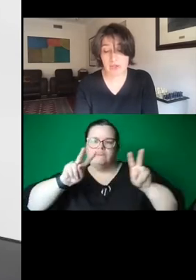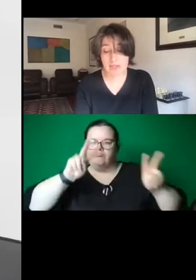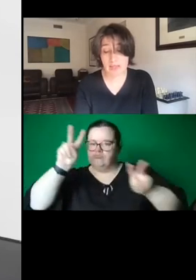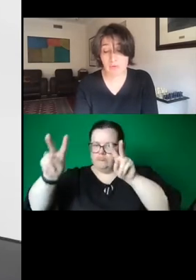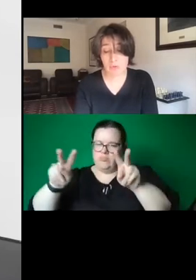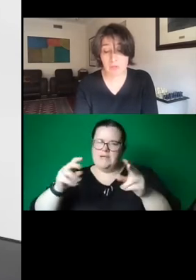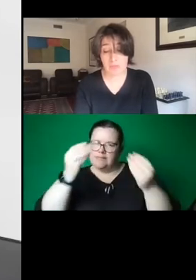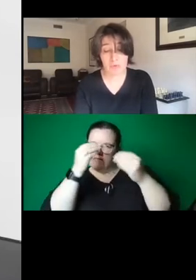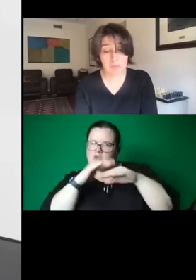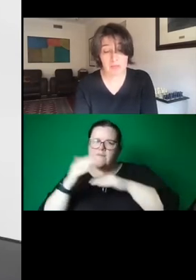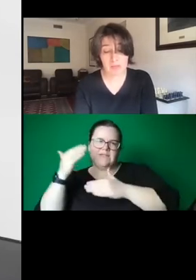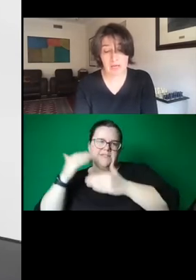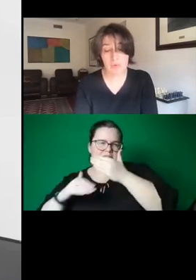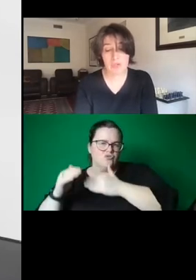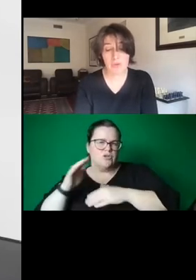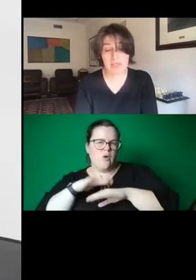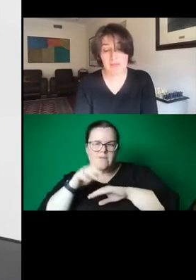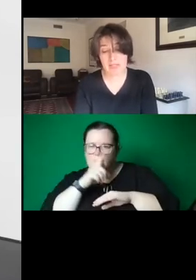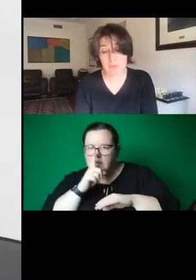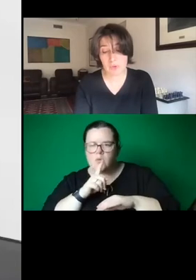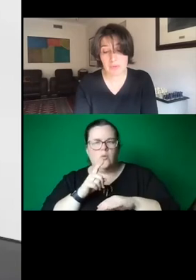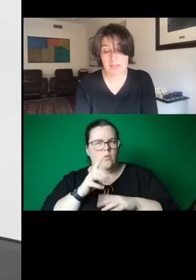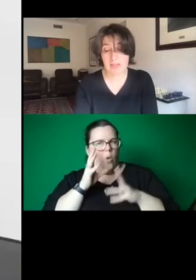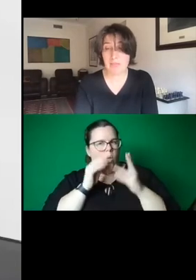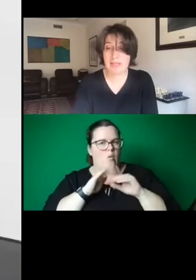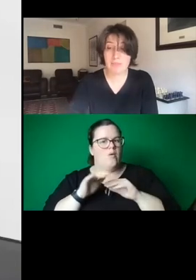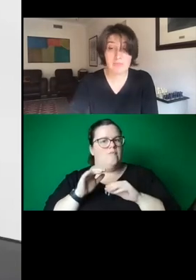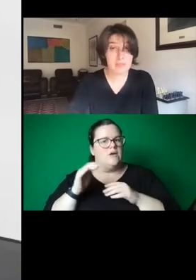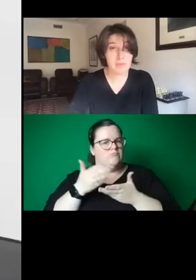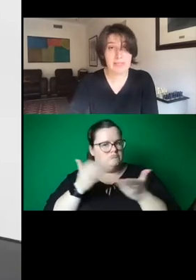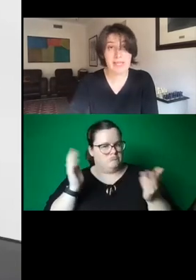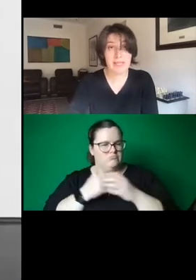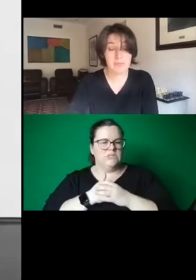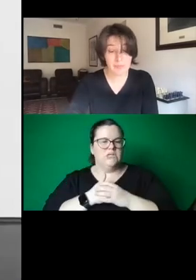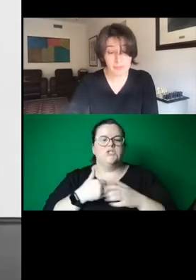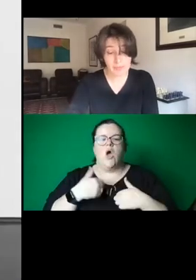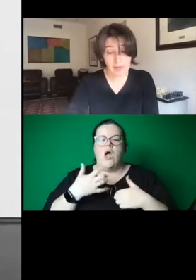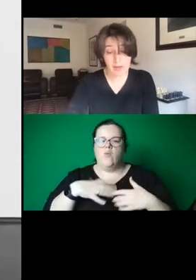are foldable and movable i wanted to activate the monuments and make them visible again here's